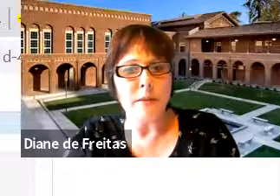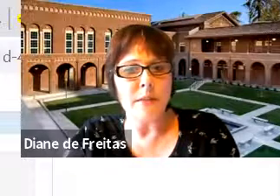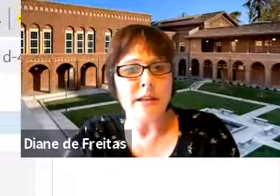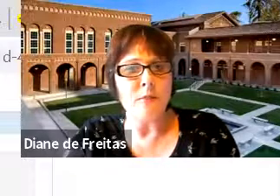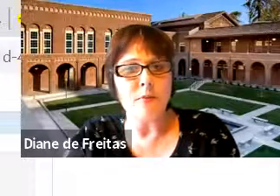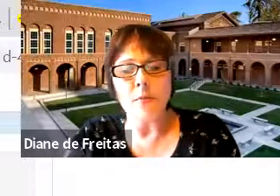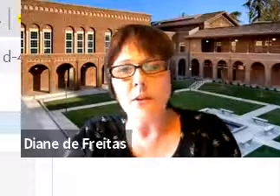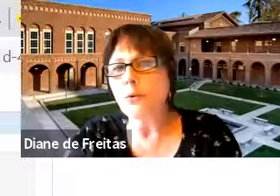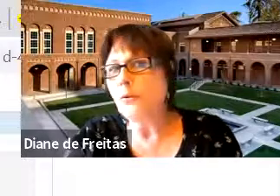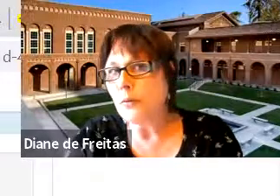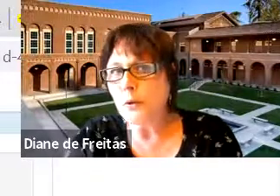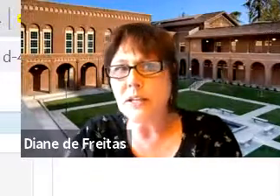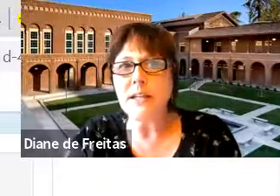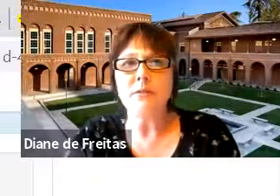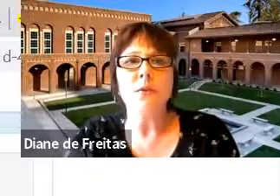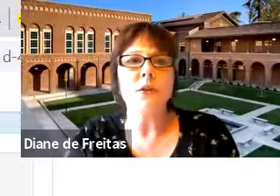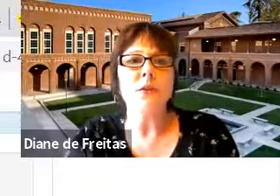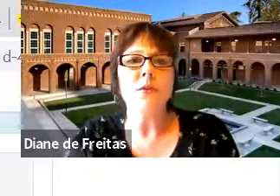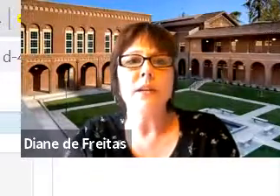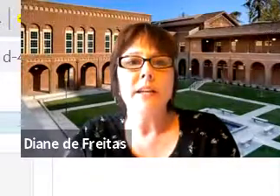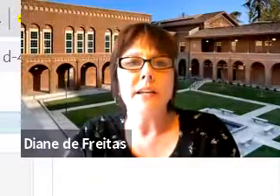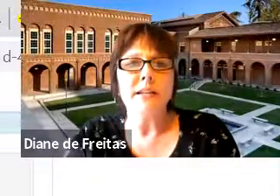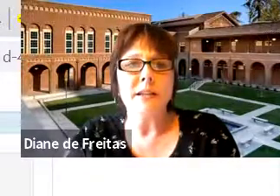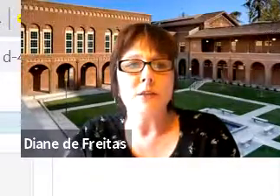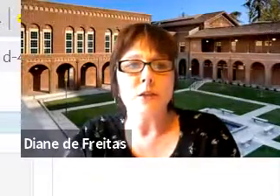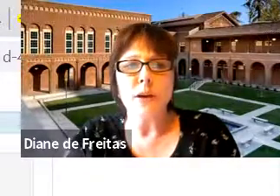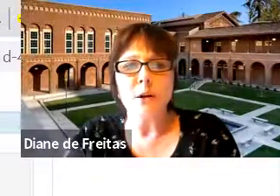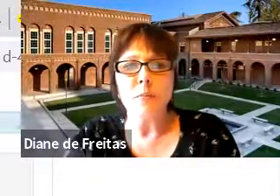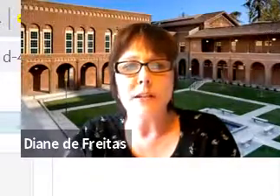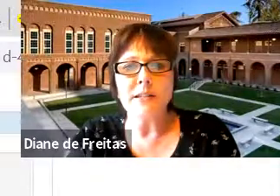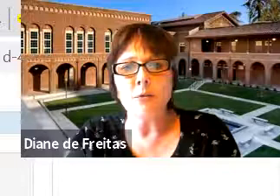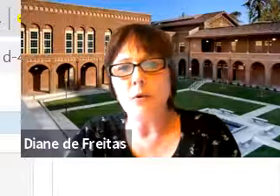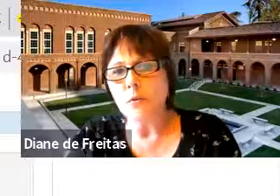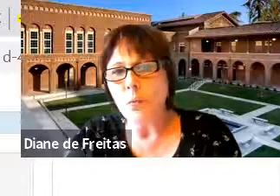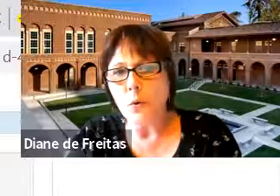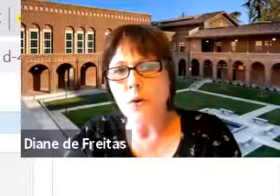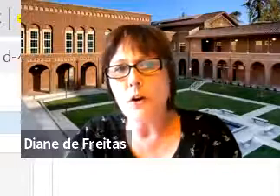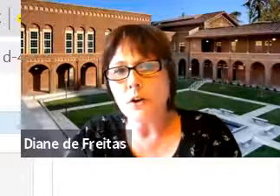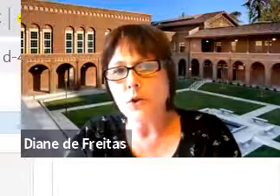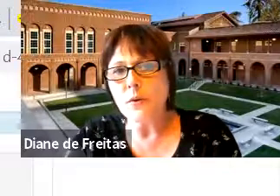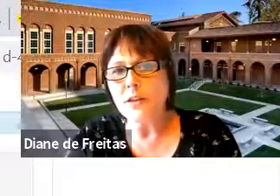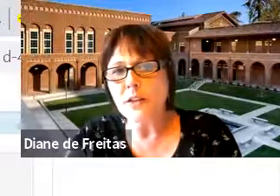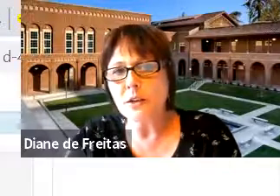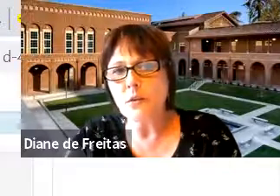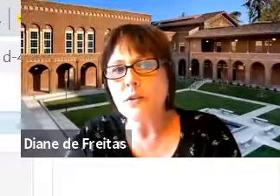populated what we brought through from cricket net for you, it's there's these radio buttons, these were our choices in the old